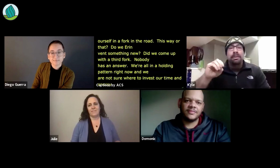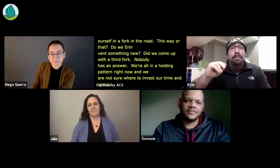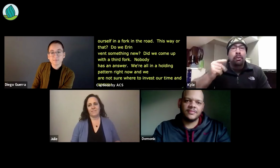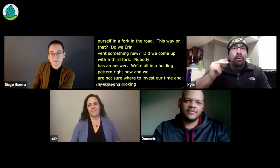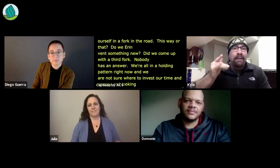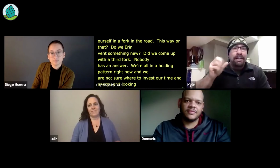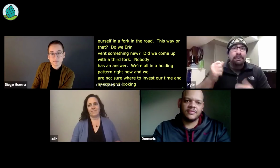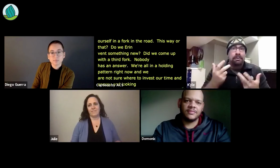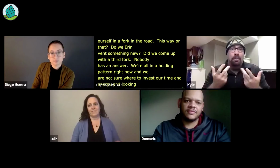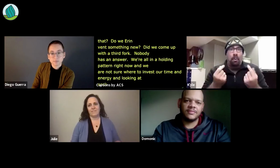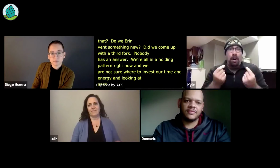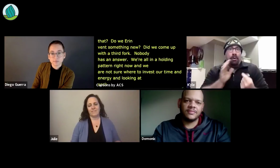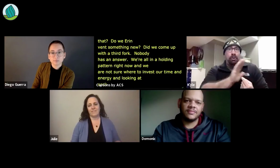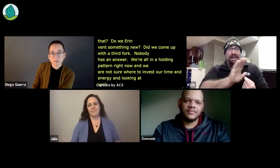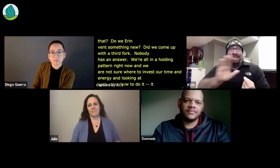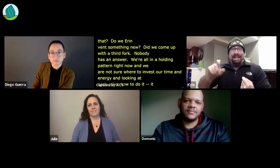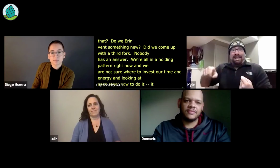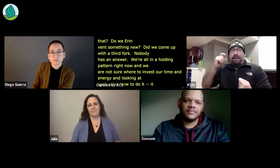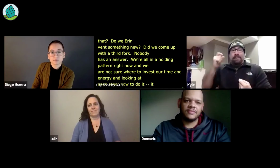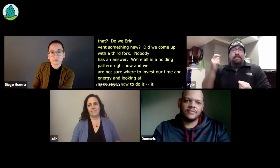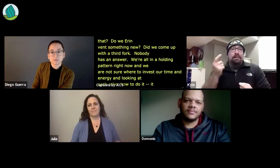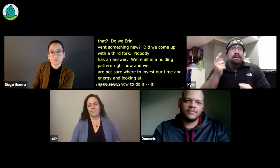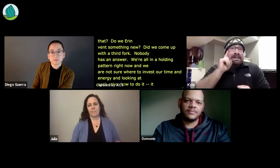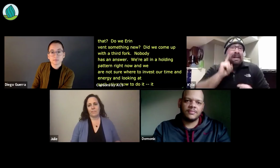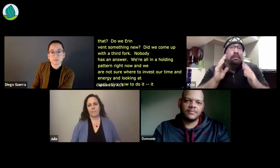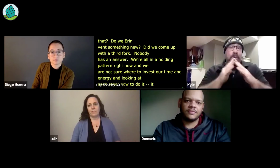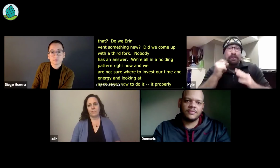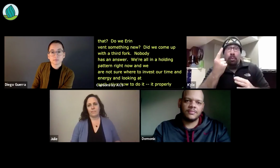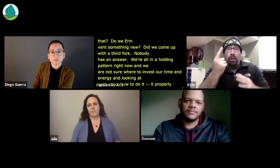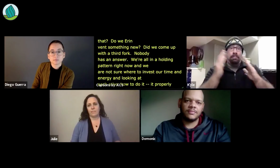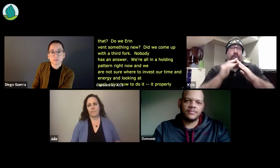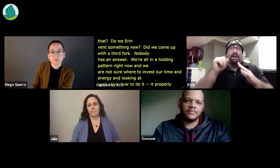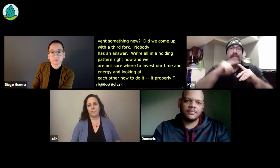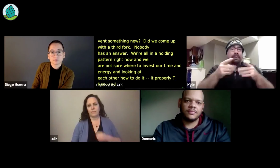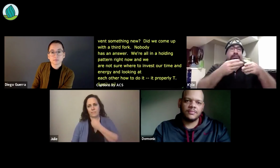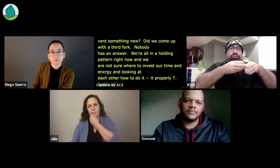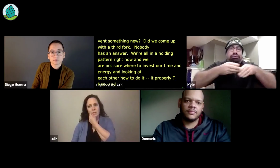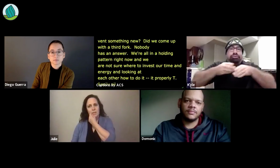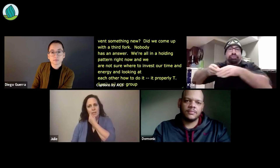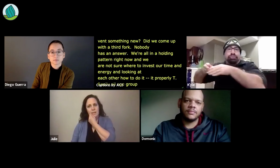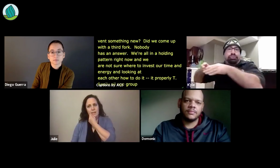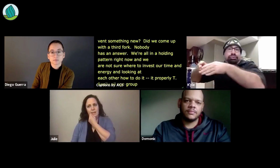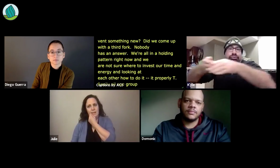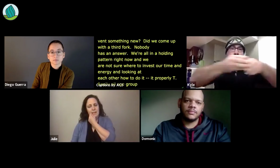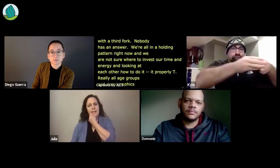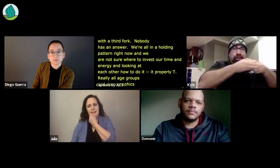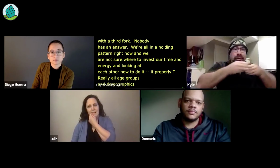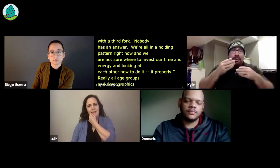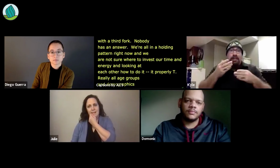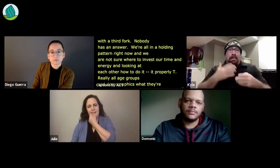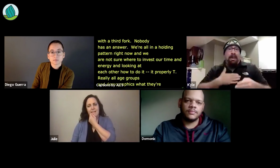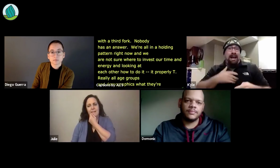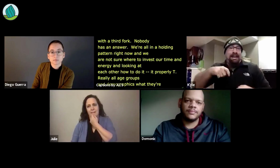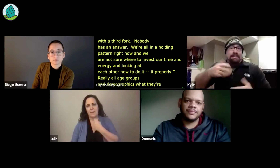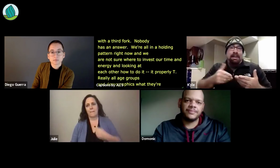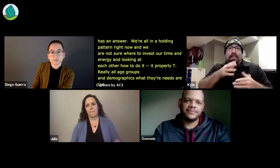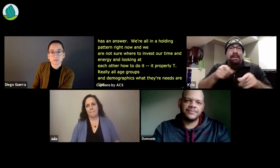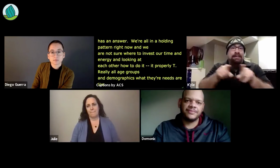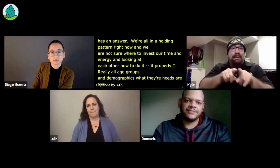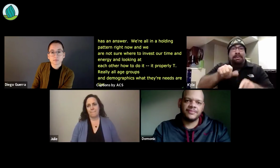what their needs are. The deaf community is one community that spans the spectrum. My needs may not be the same as another deaf person's needs,